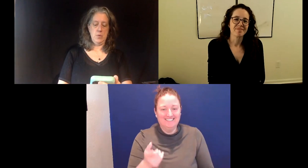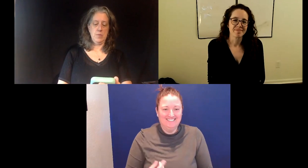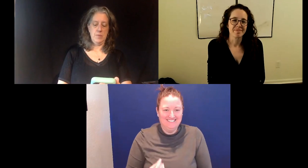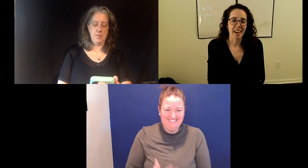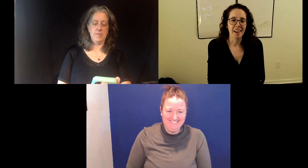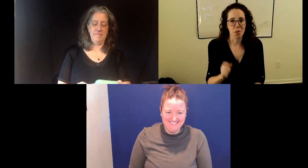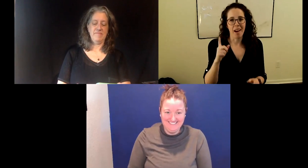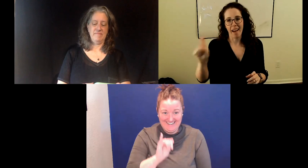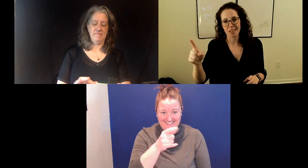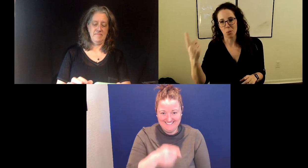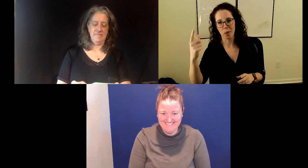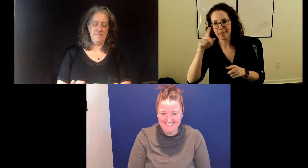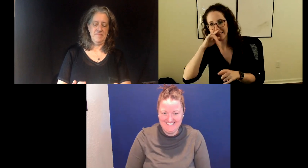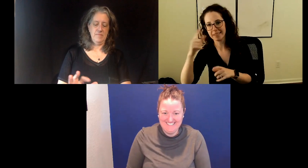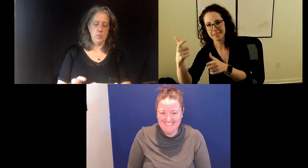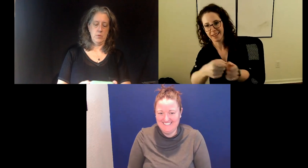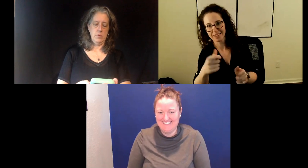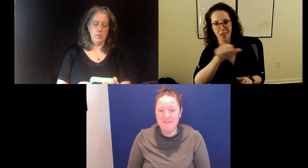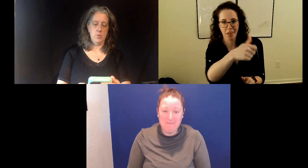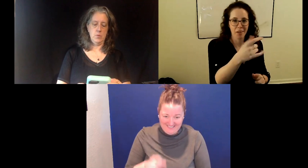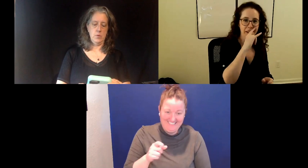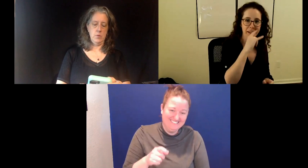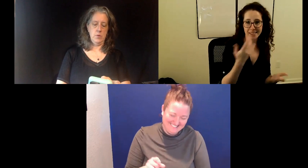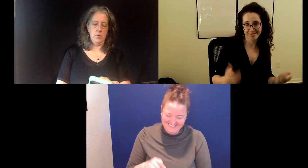you know sometimes the kids do whatever they can to try and get them to pay attention